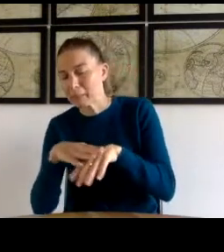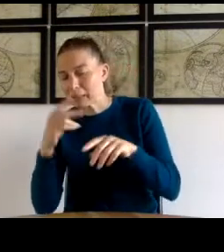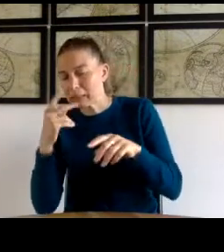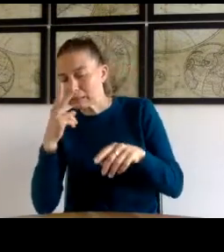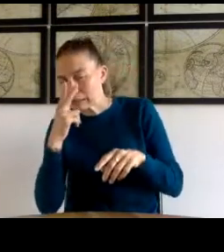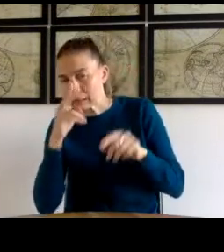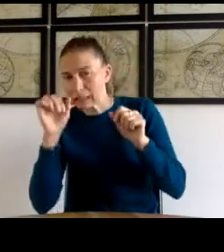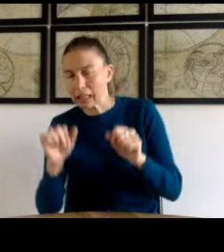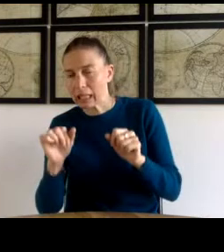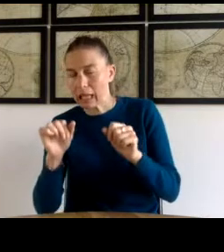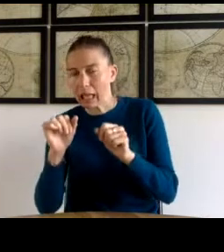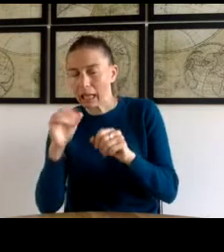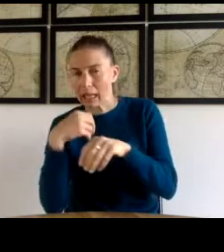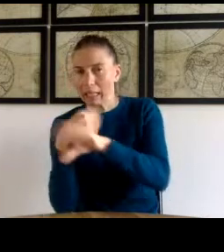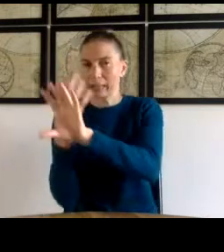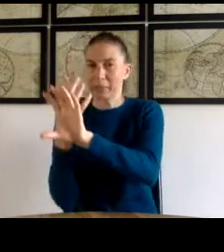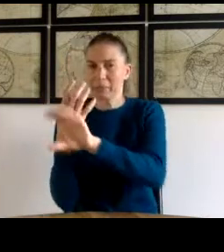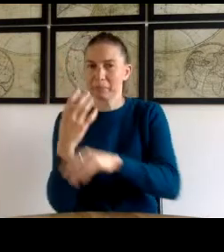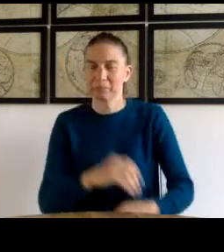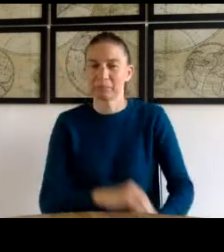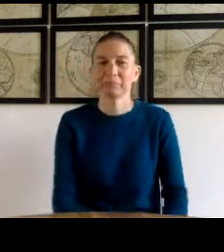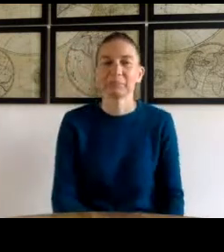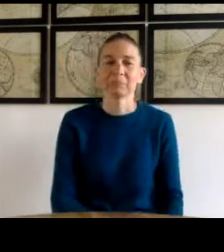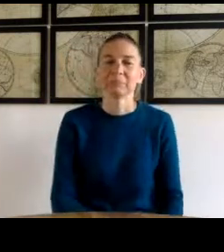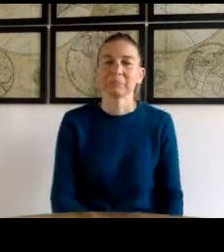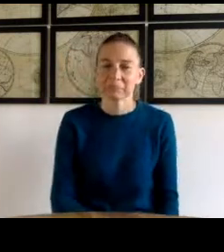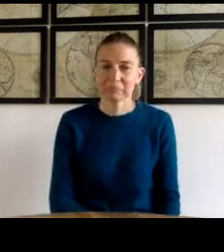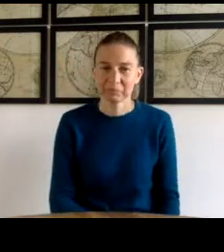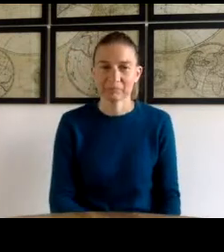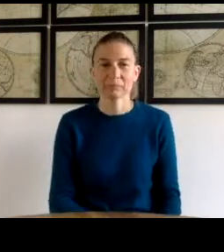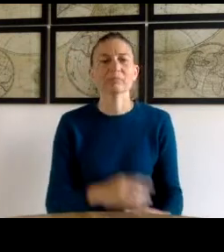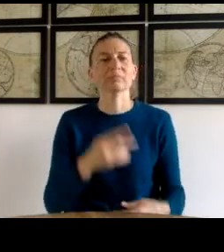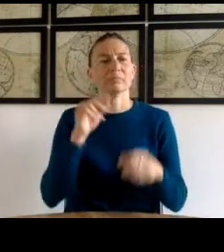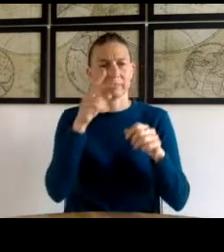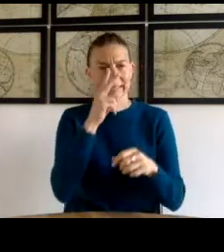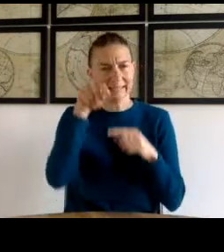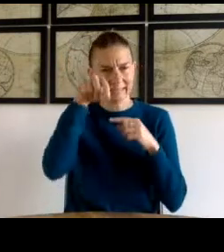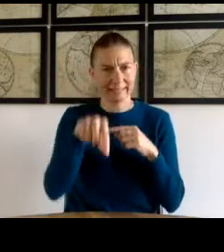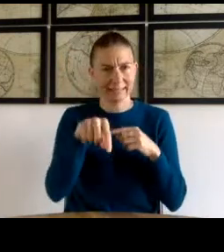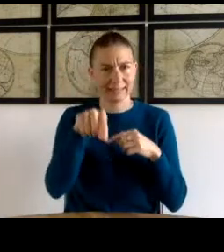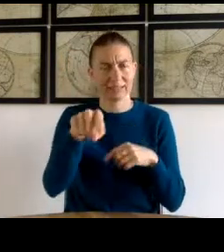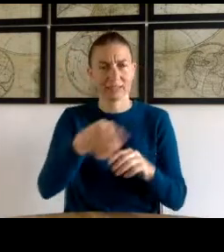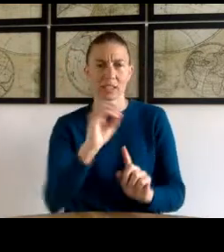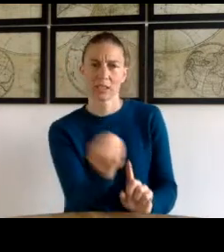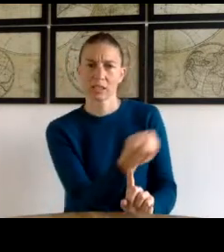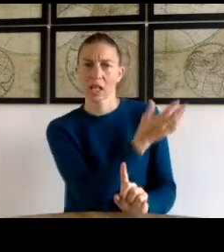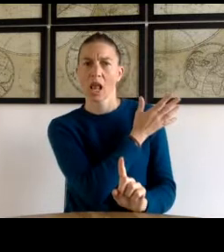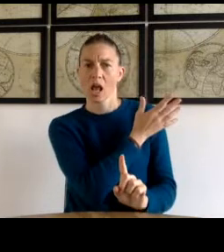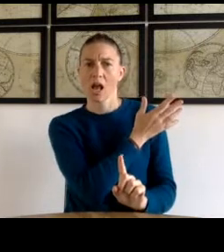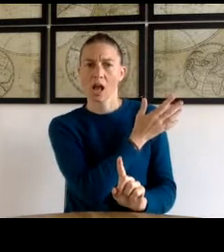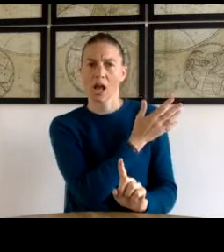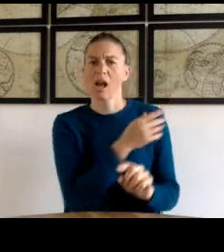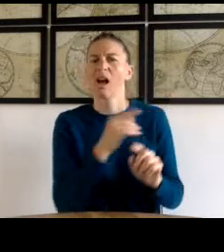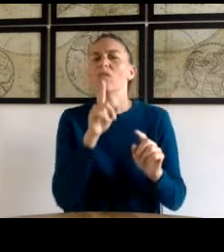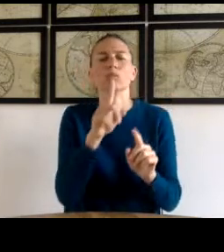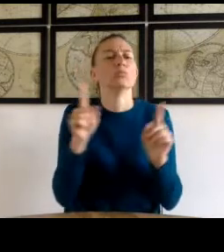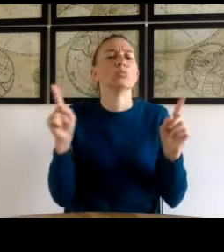I have a few slides for you which is basically a short explanation